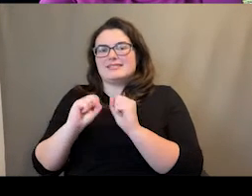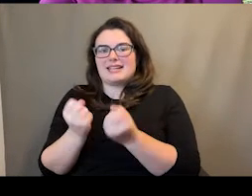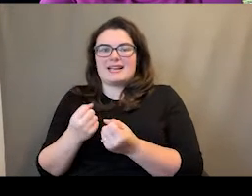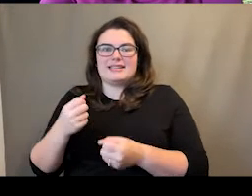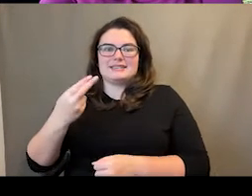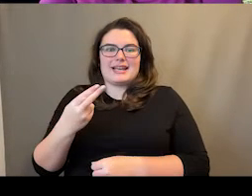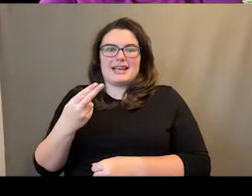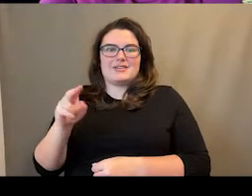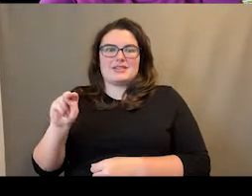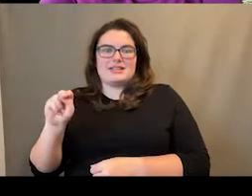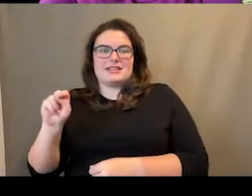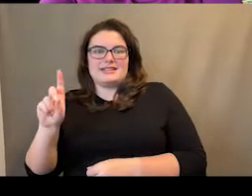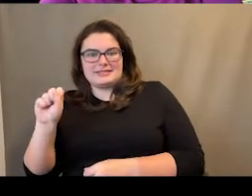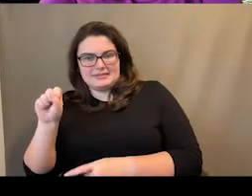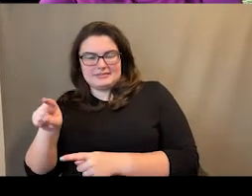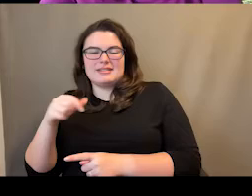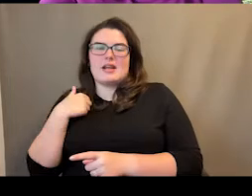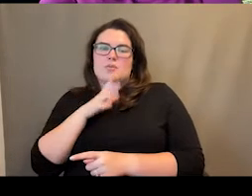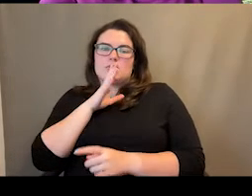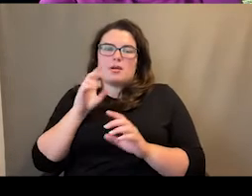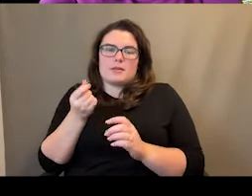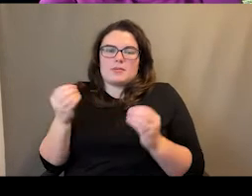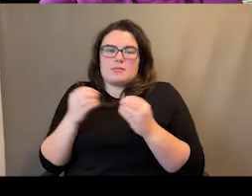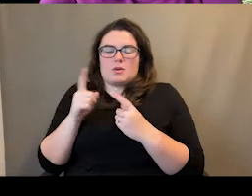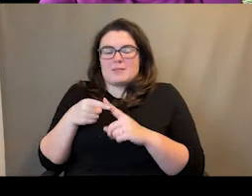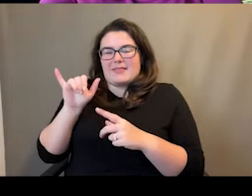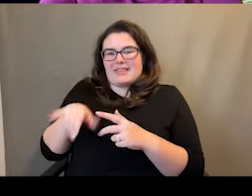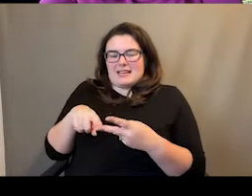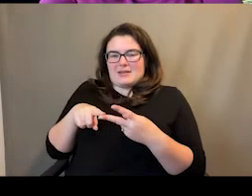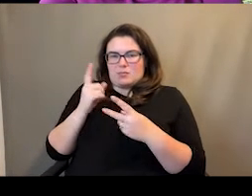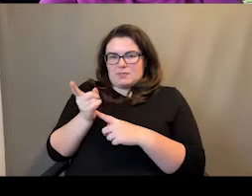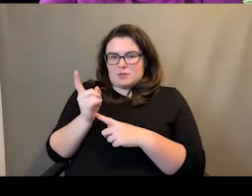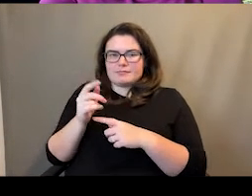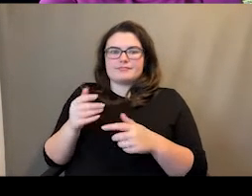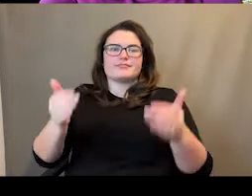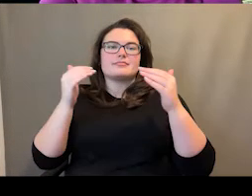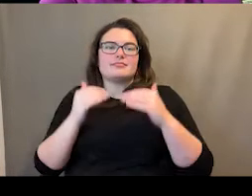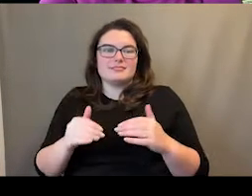about that program in just a moment. Then finally, we have our anthropological sciences.